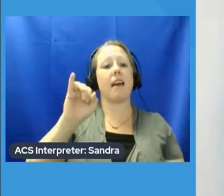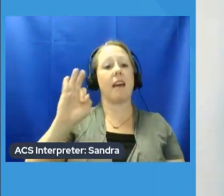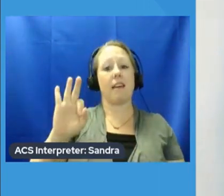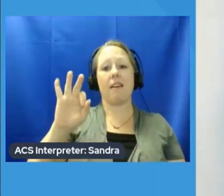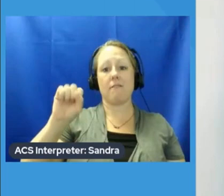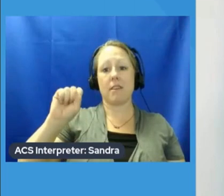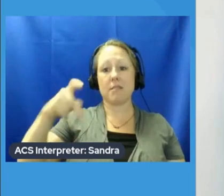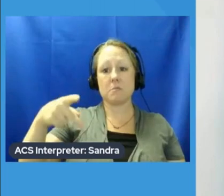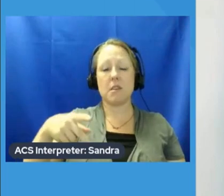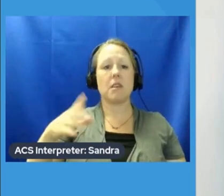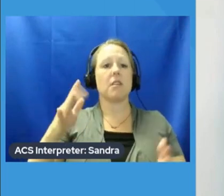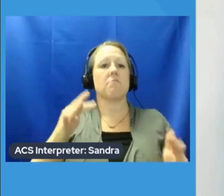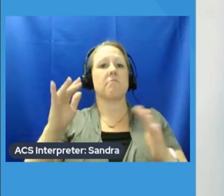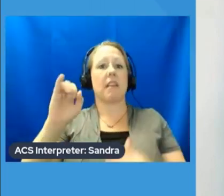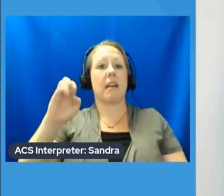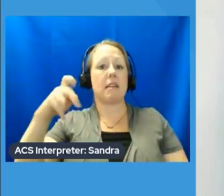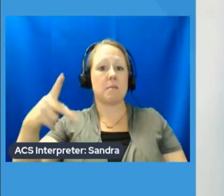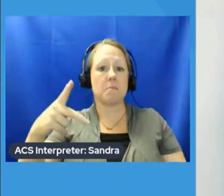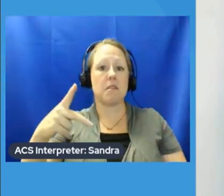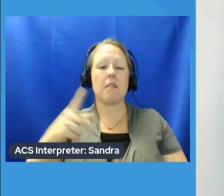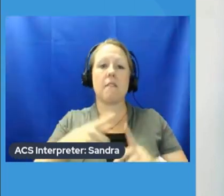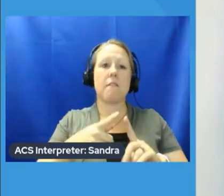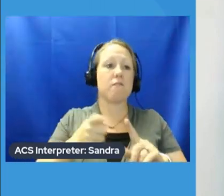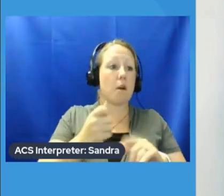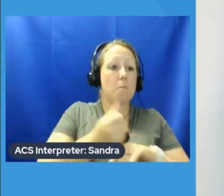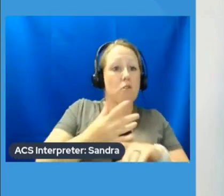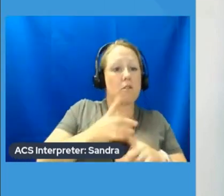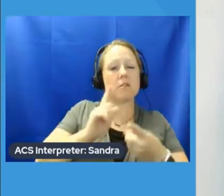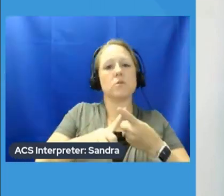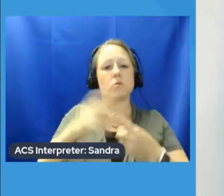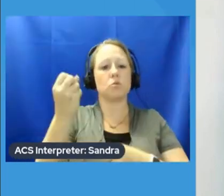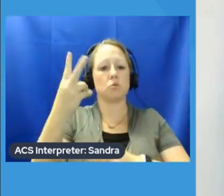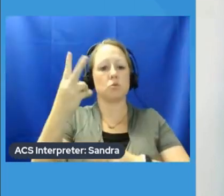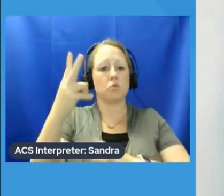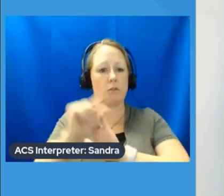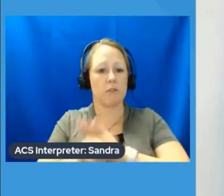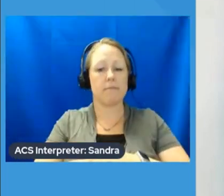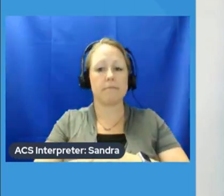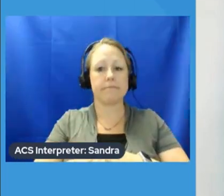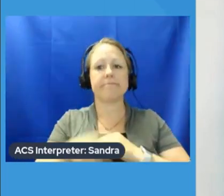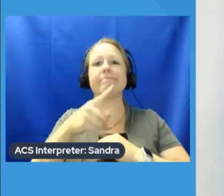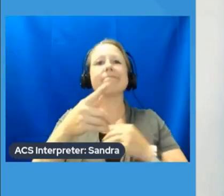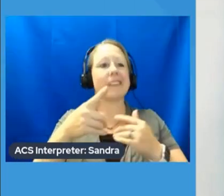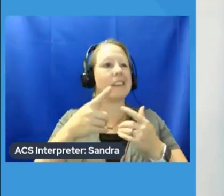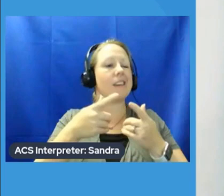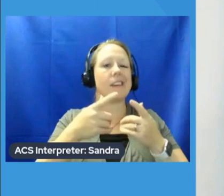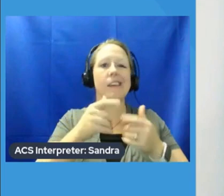all the way to 12th grade. He dealt with attention issues, had a hard time sitting still